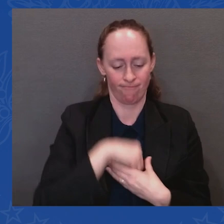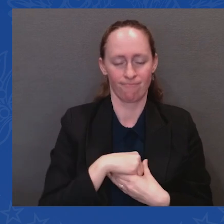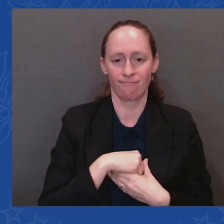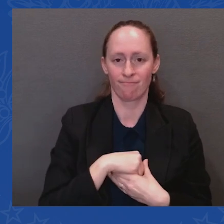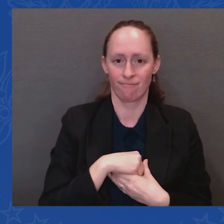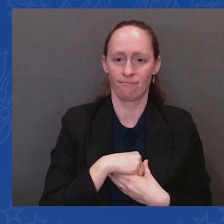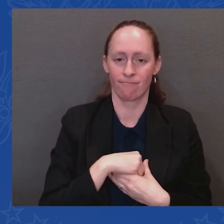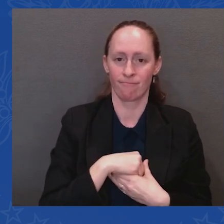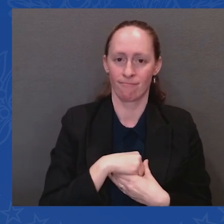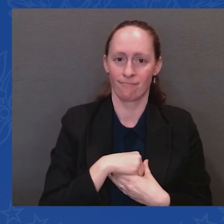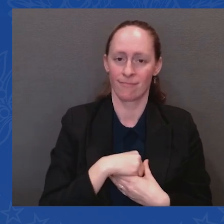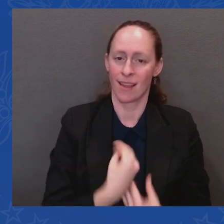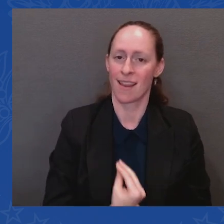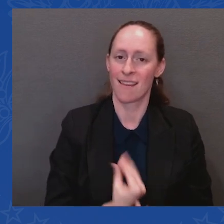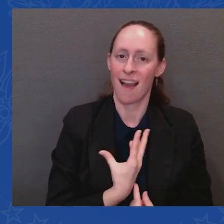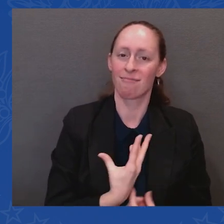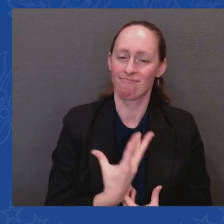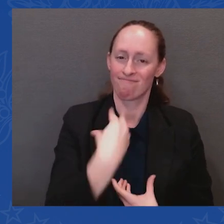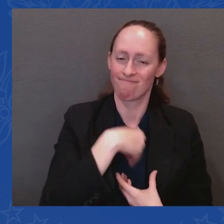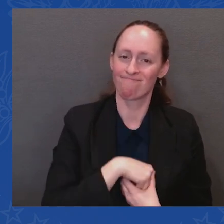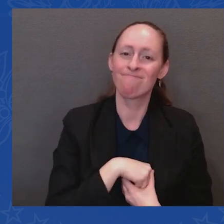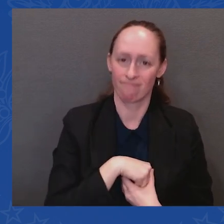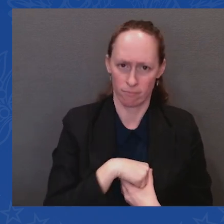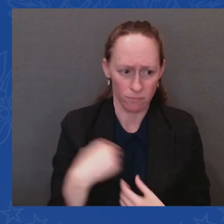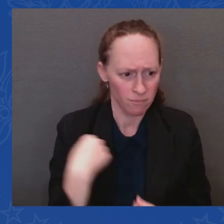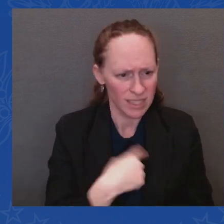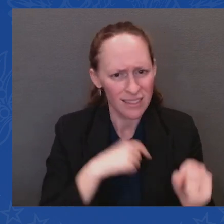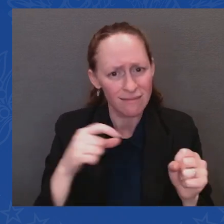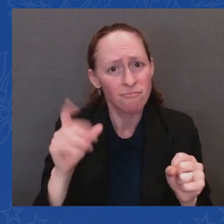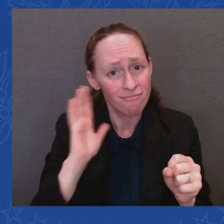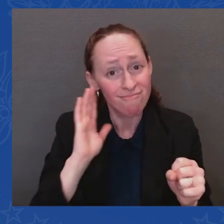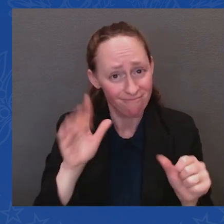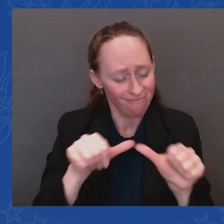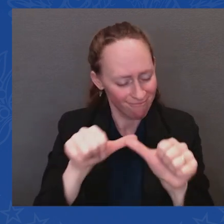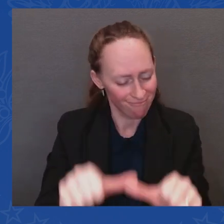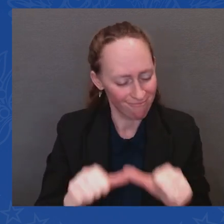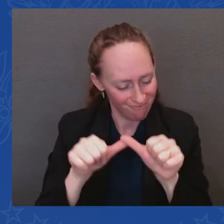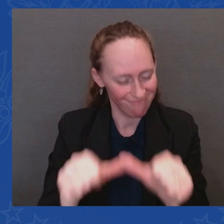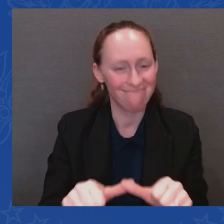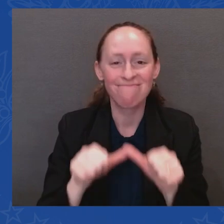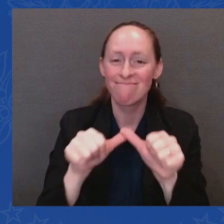I know we can. I know we will. Because, as our veterans know best,